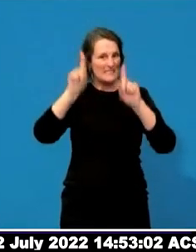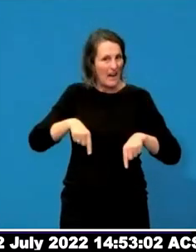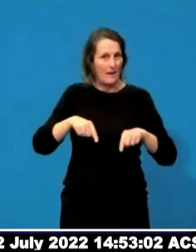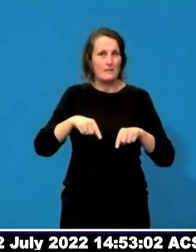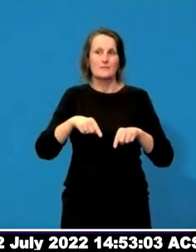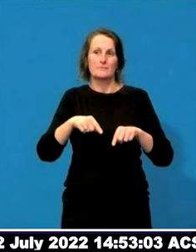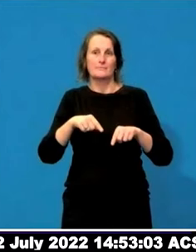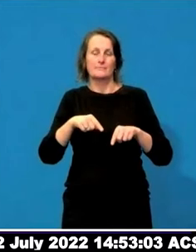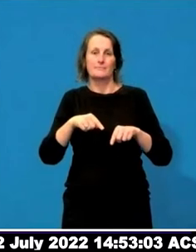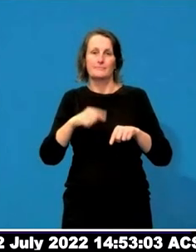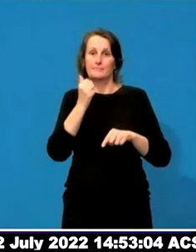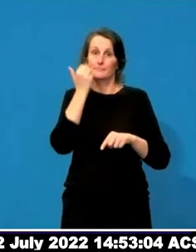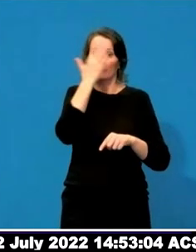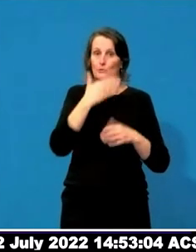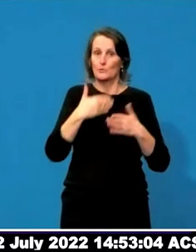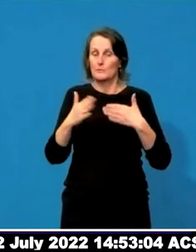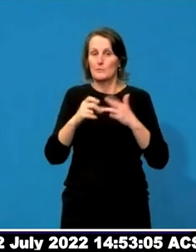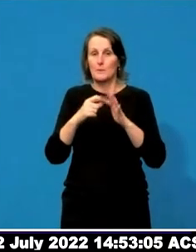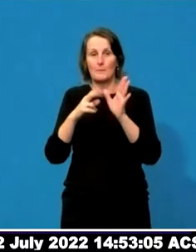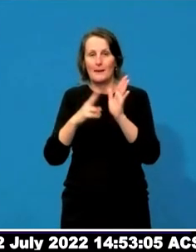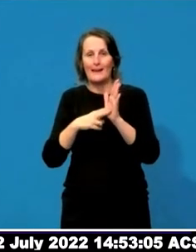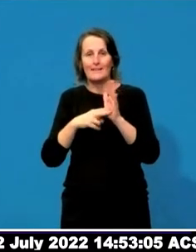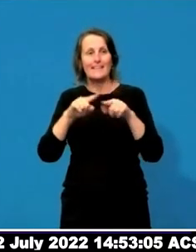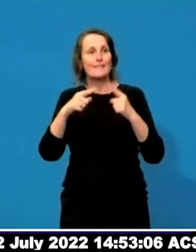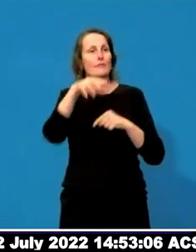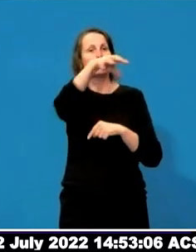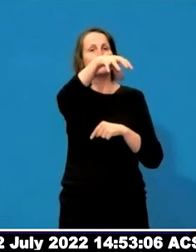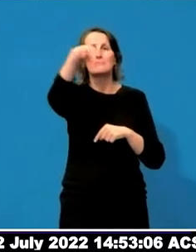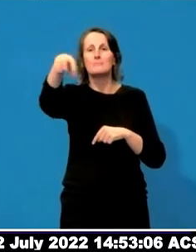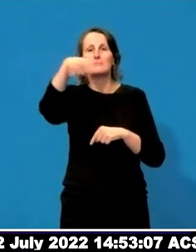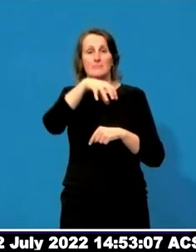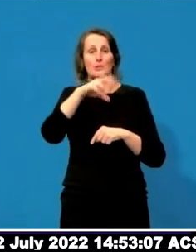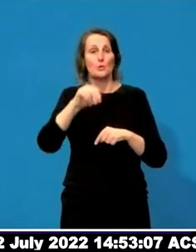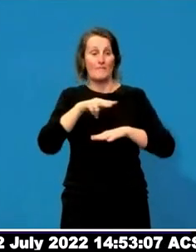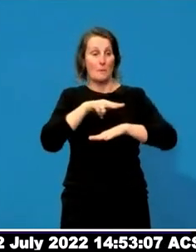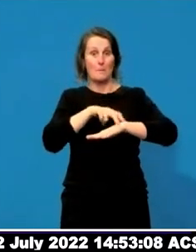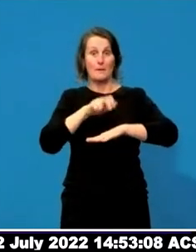and especially in places like home at Yarrabah, you know, you have the police sitting up on hill waiting for a car to come over